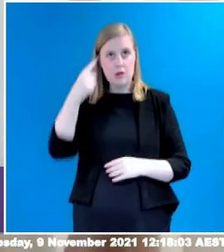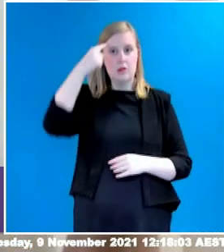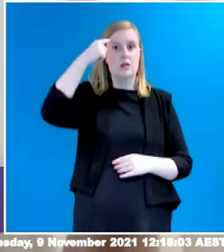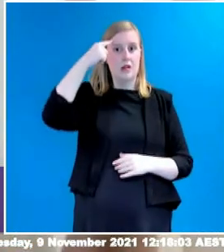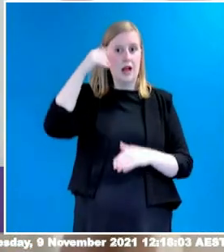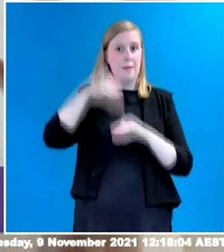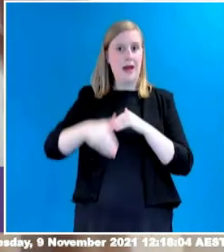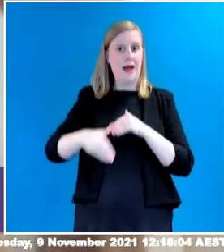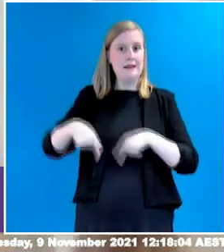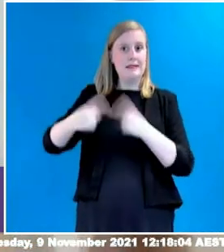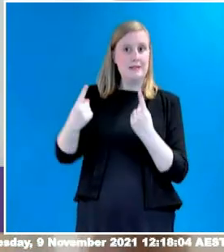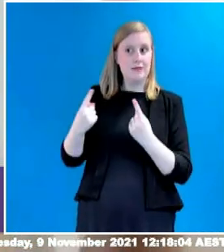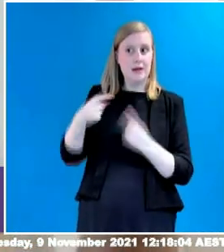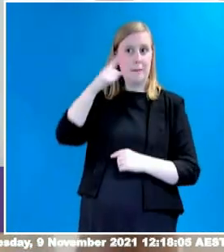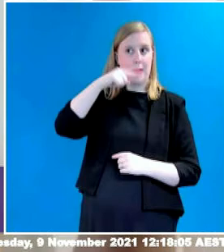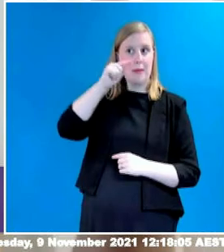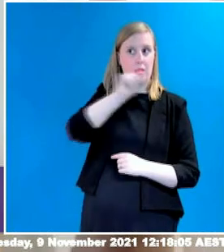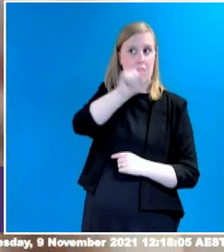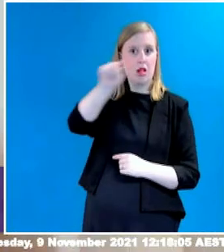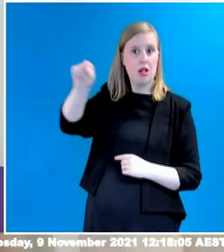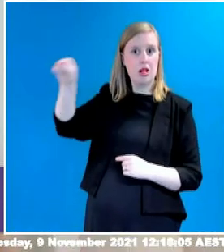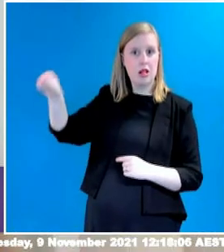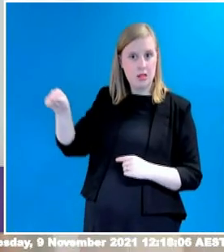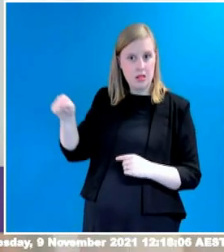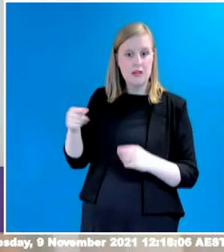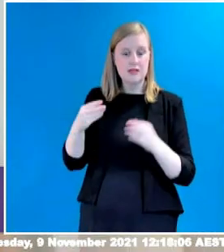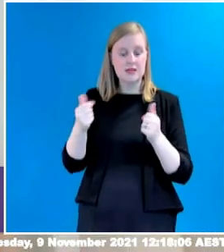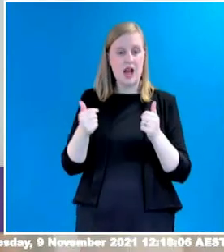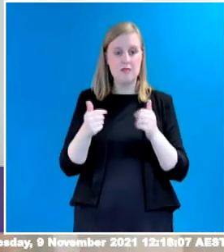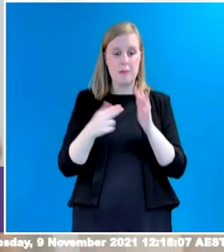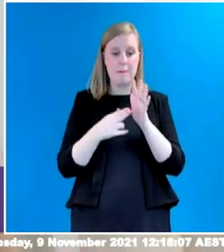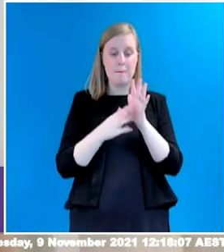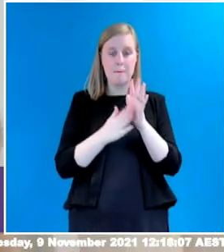minority folk are disabled people, we are remembering the intersectional